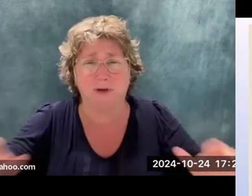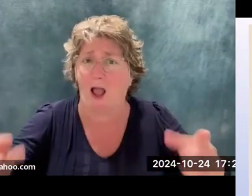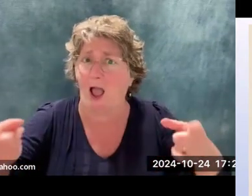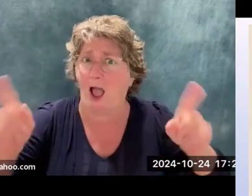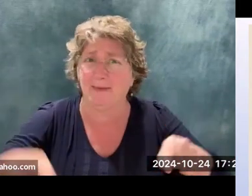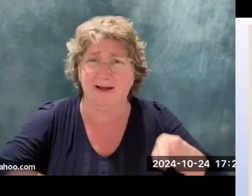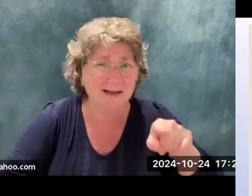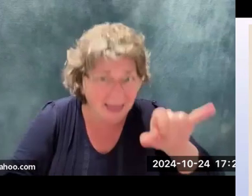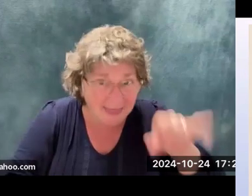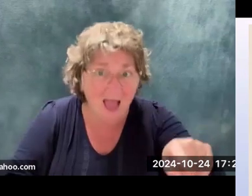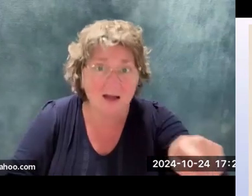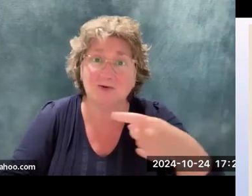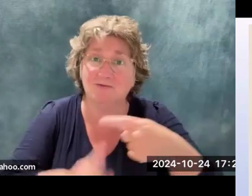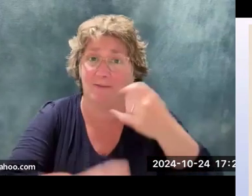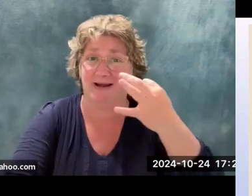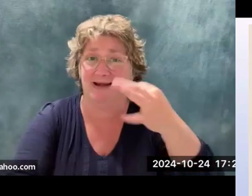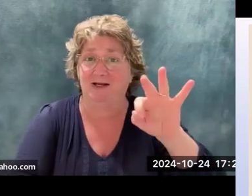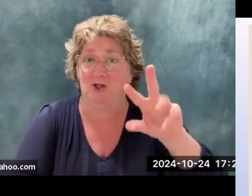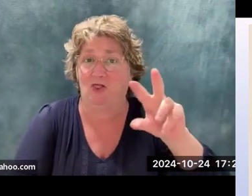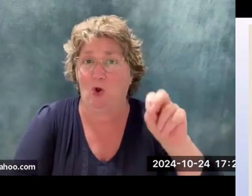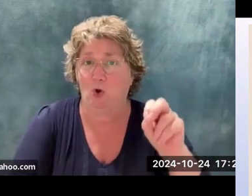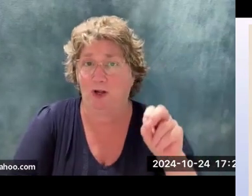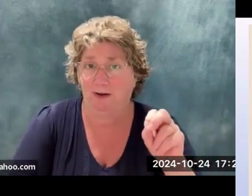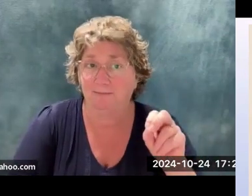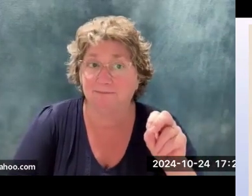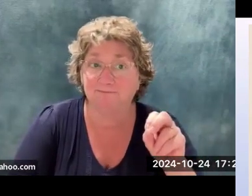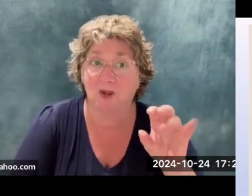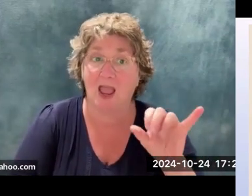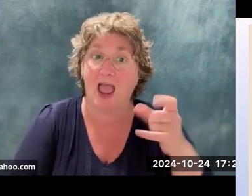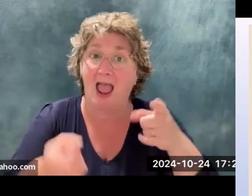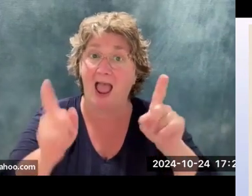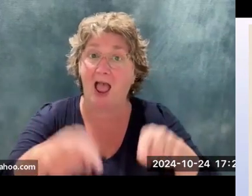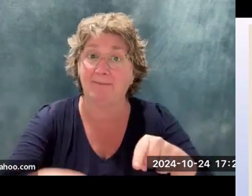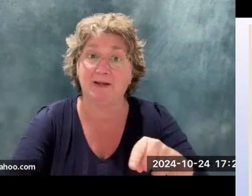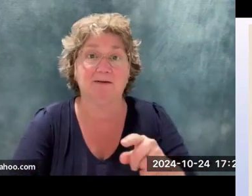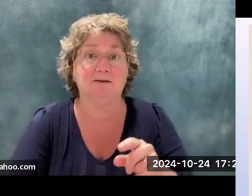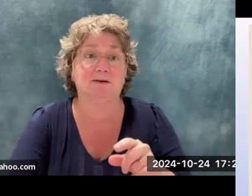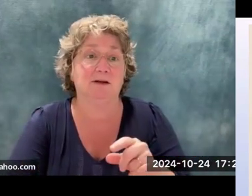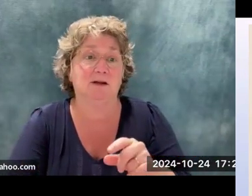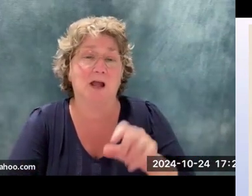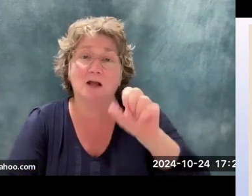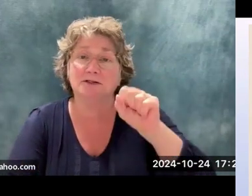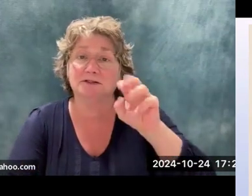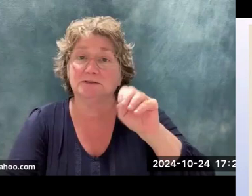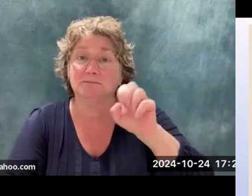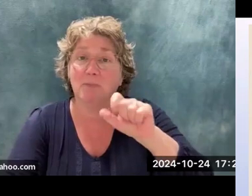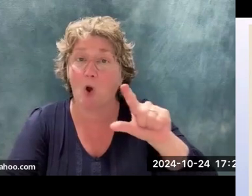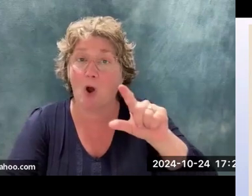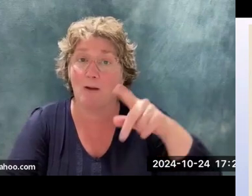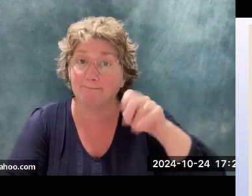there was a smallpox outbreak in New York City, and they were trying to get everybody vaccinated to stop the smallpox.